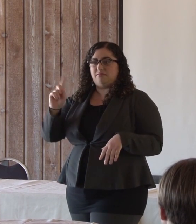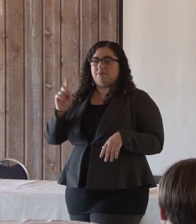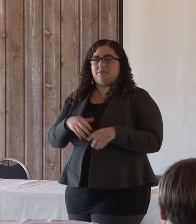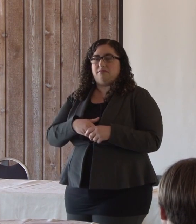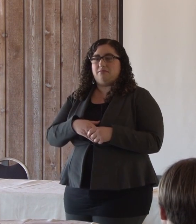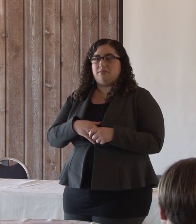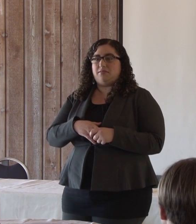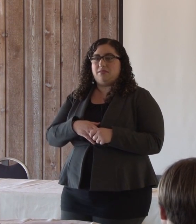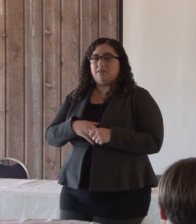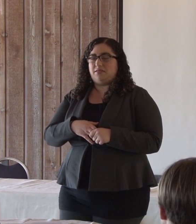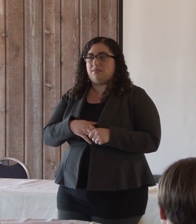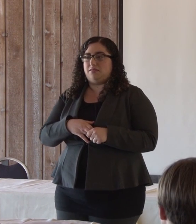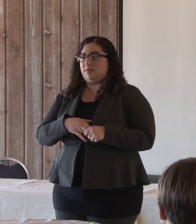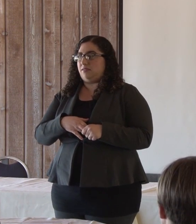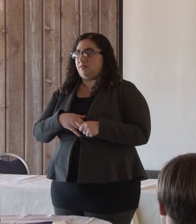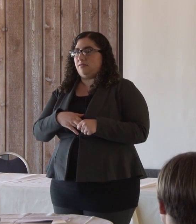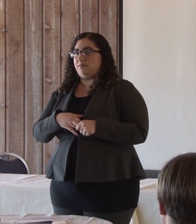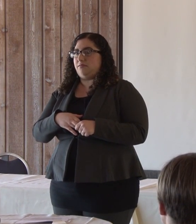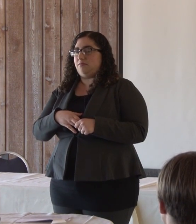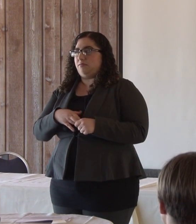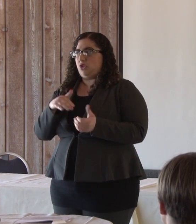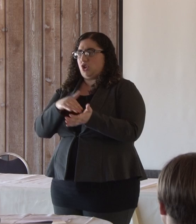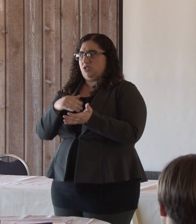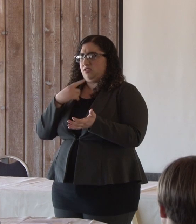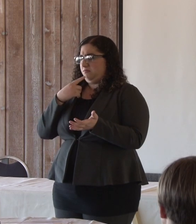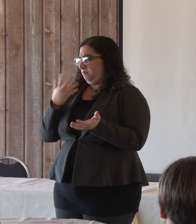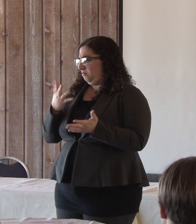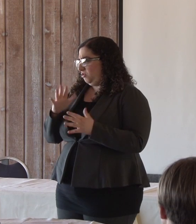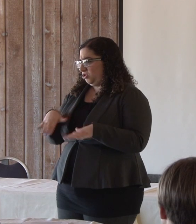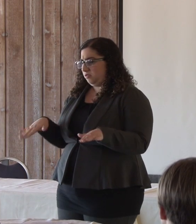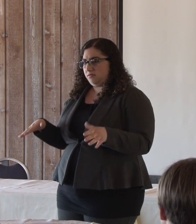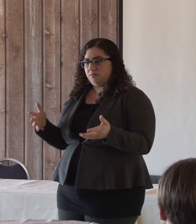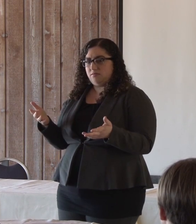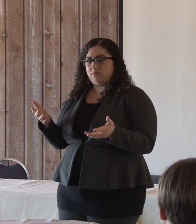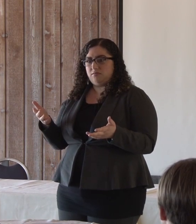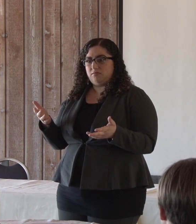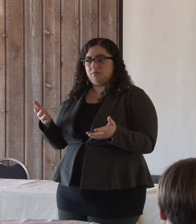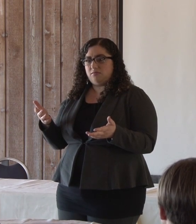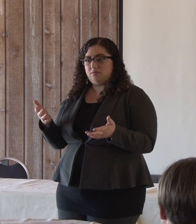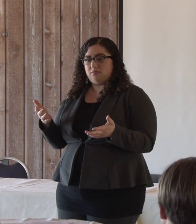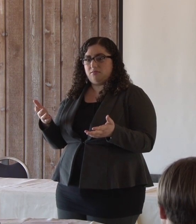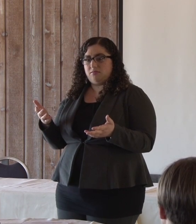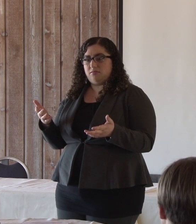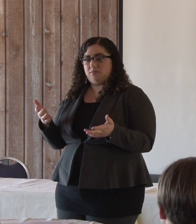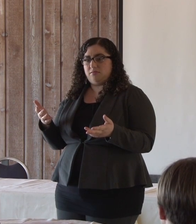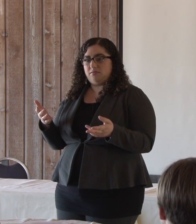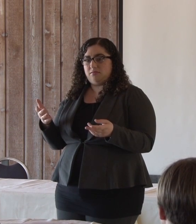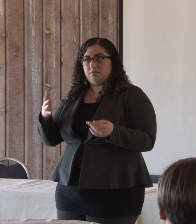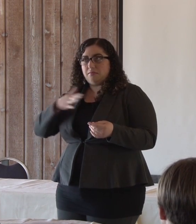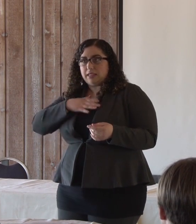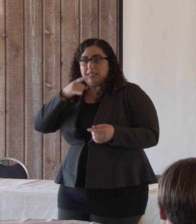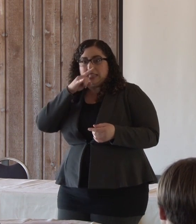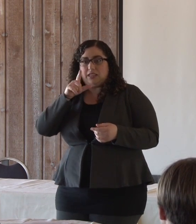up from surgery And asking. Where are my children. And the doctor saying